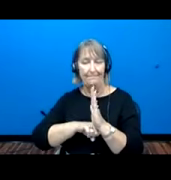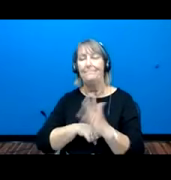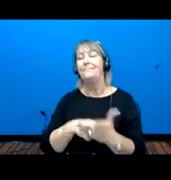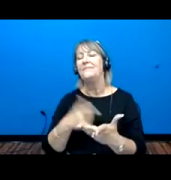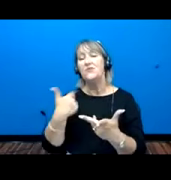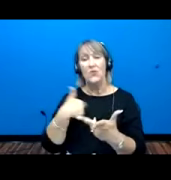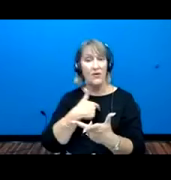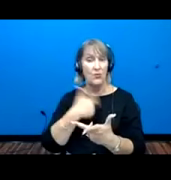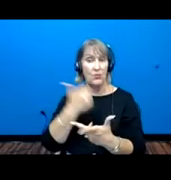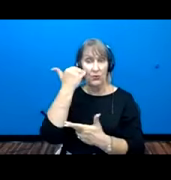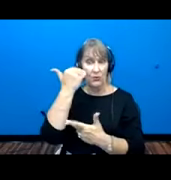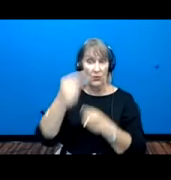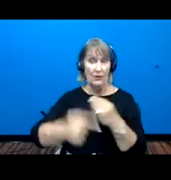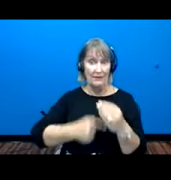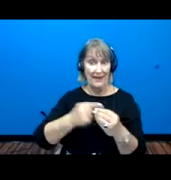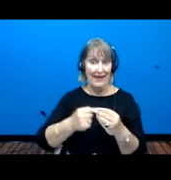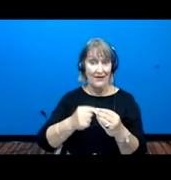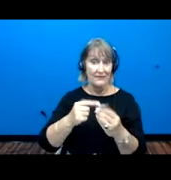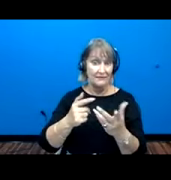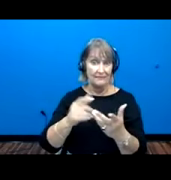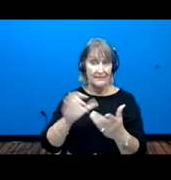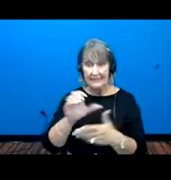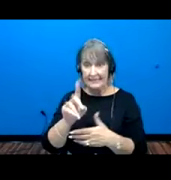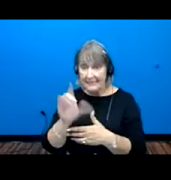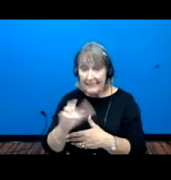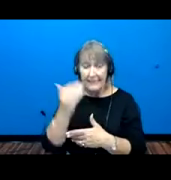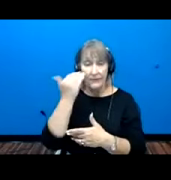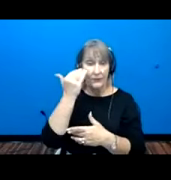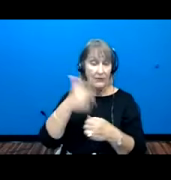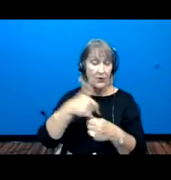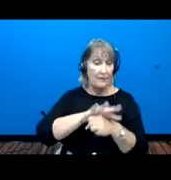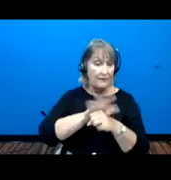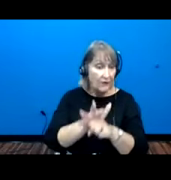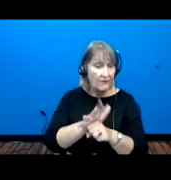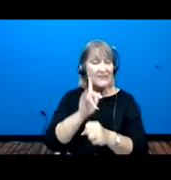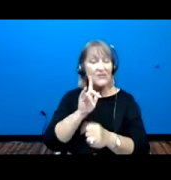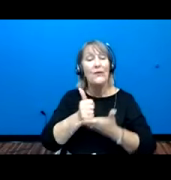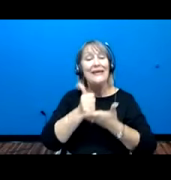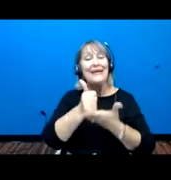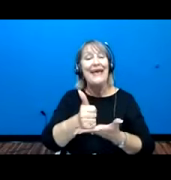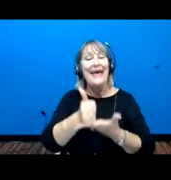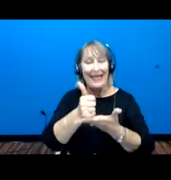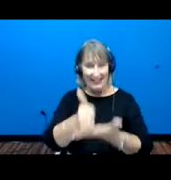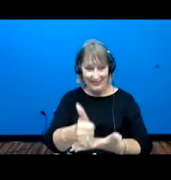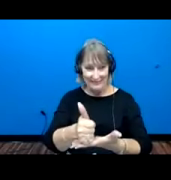and really support the awesome individuals who are producing these videos and utilizing the guidance